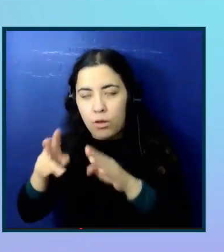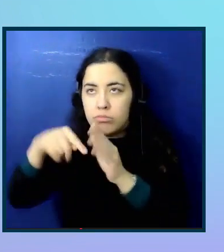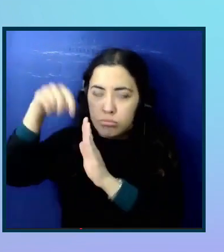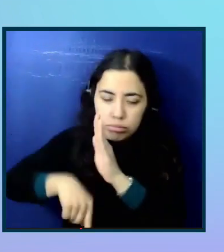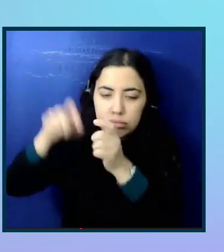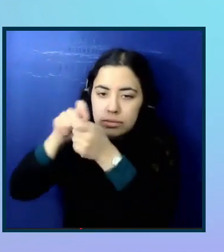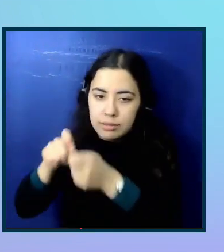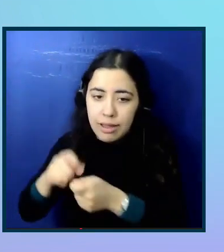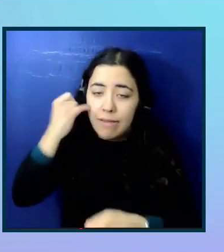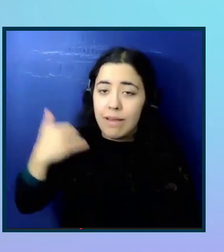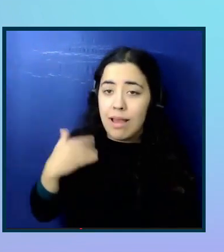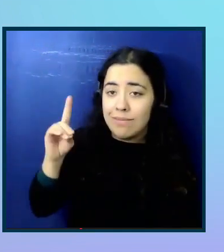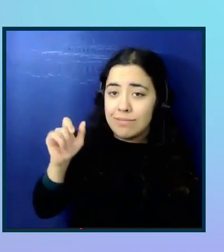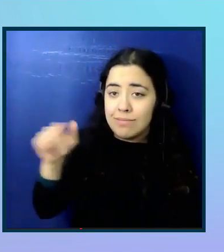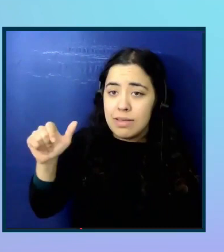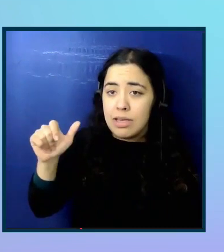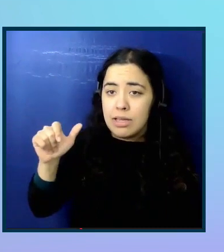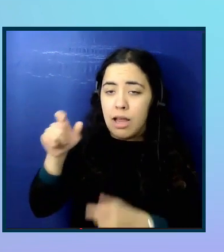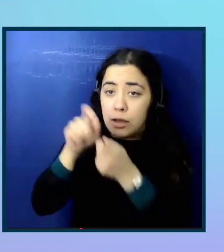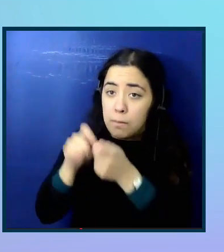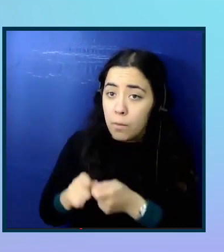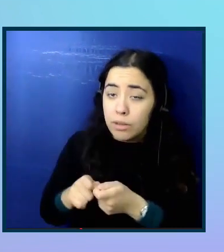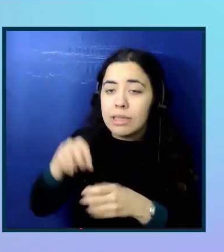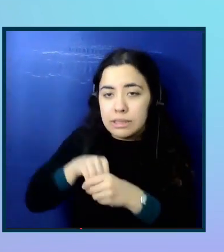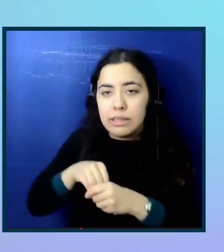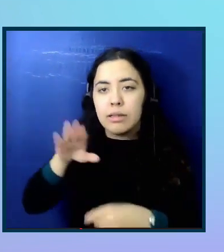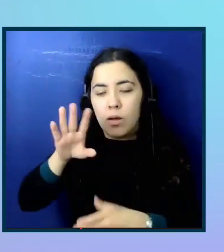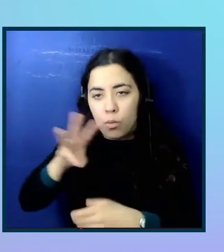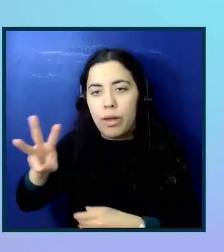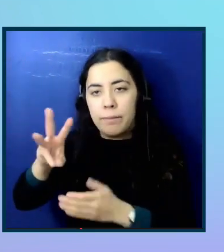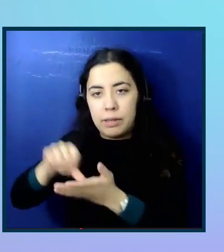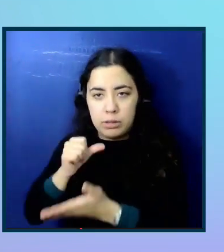then it's reflected on the pages. But yeah, often, when I document a lot of thing,